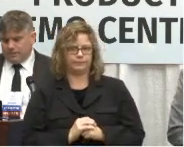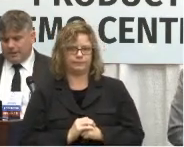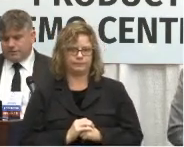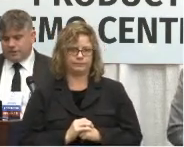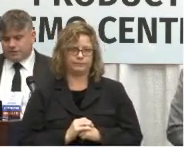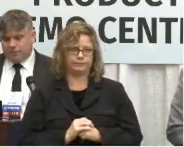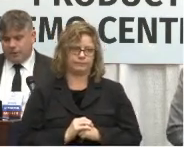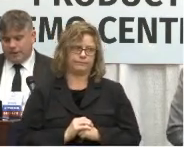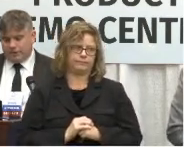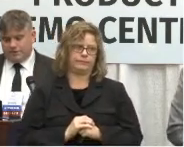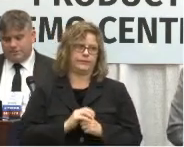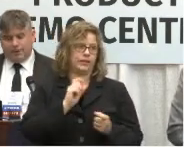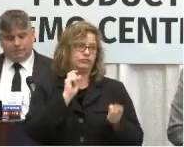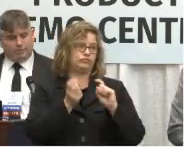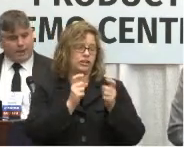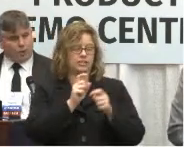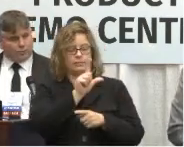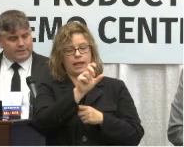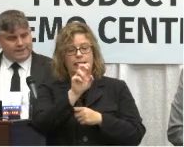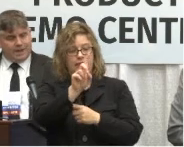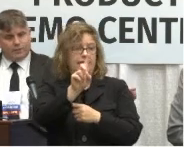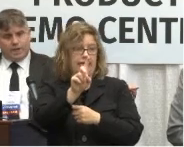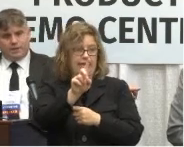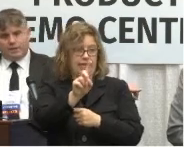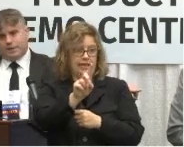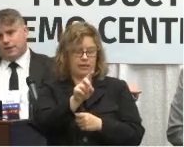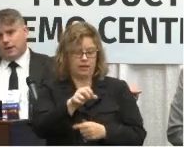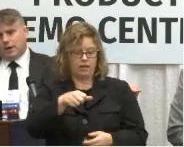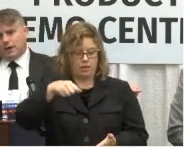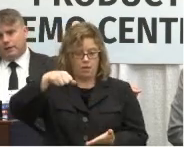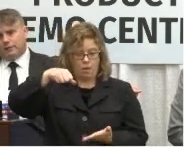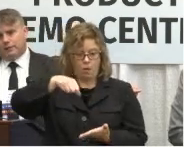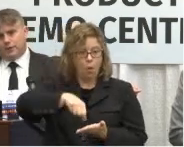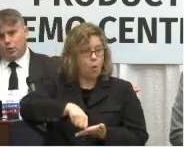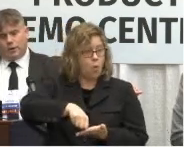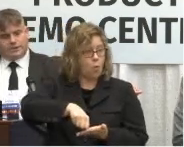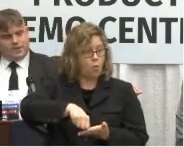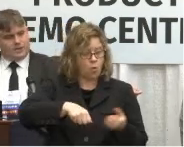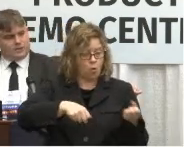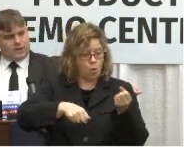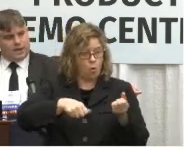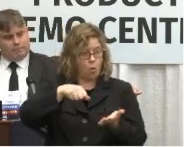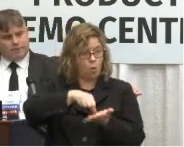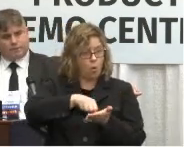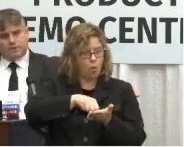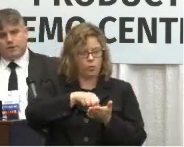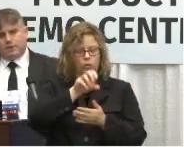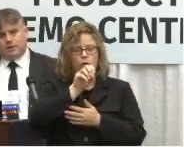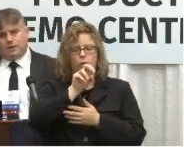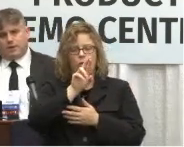They have adjustable LED button by holding down the orientation line button